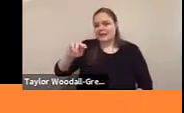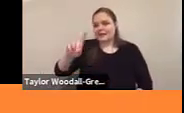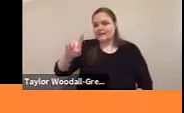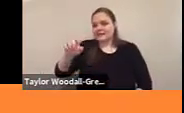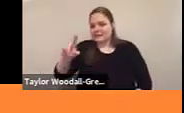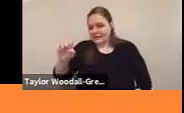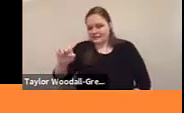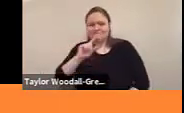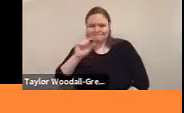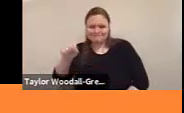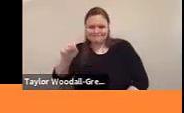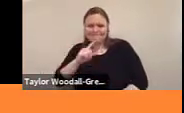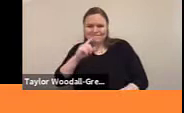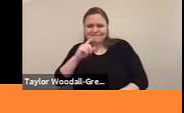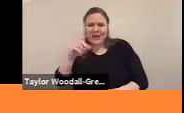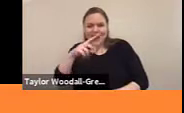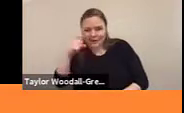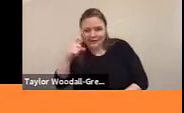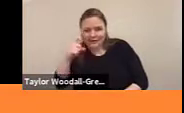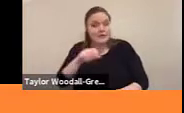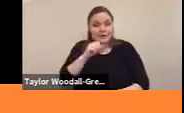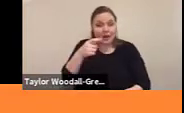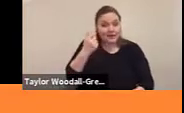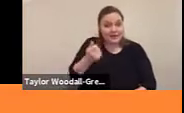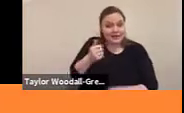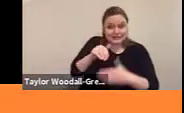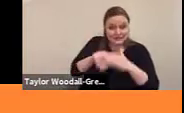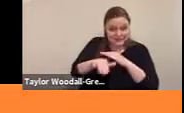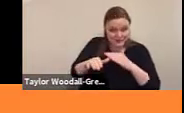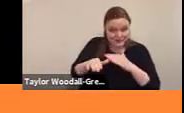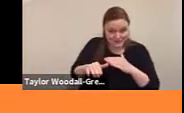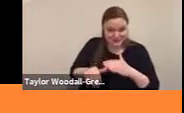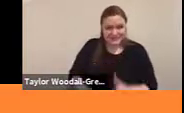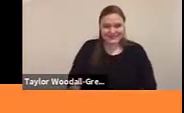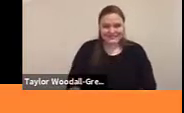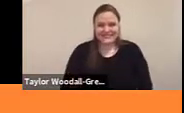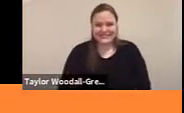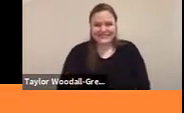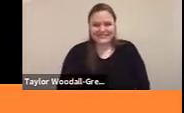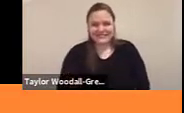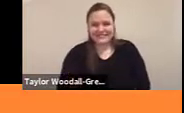but they're not ugly because they're accessible. They were just poorly designed.